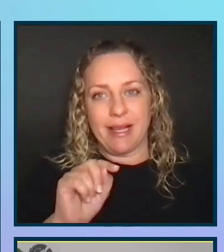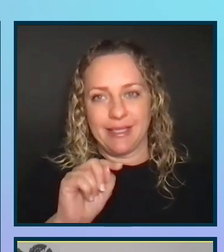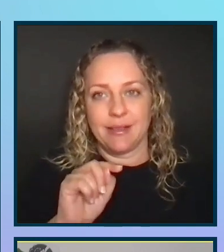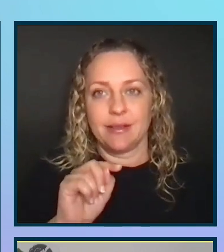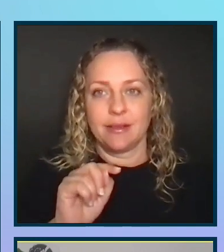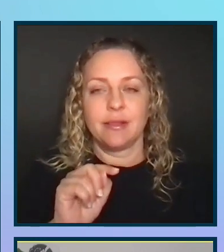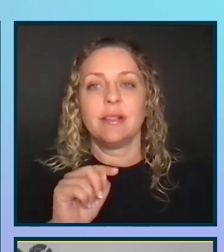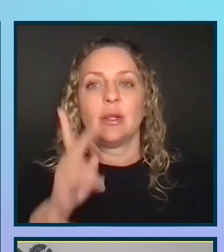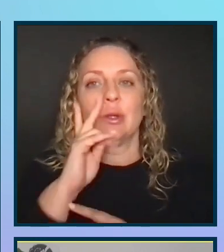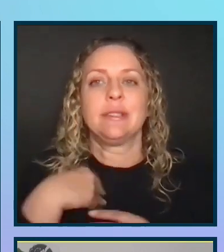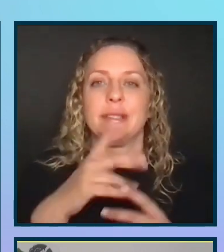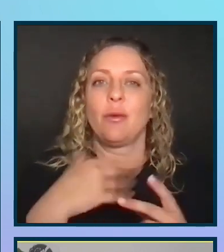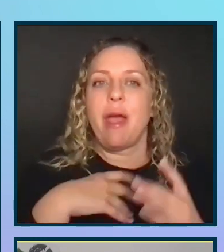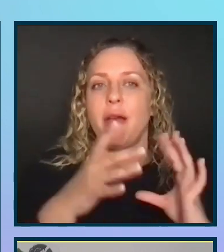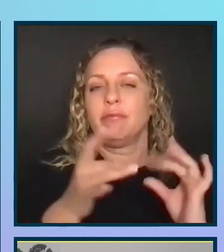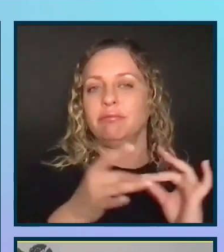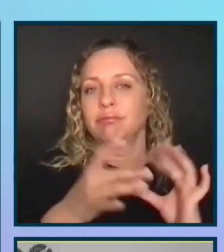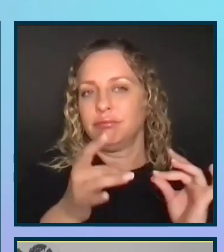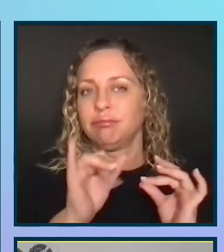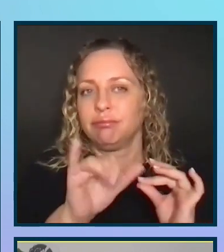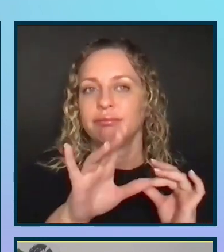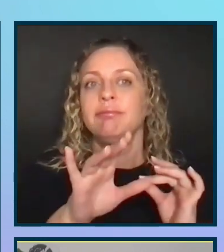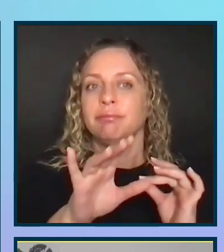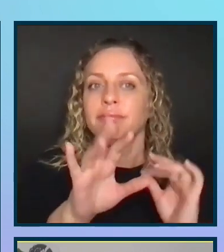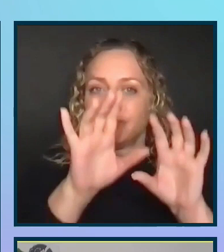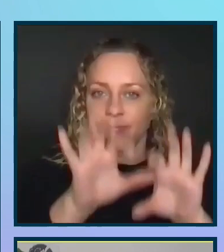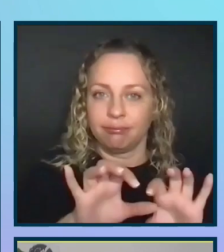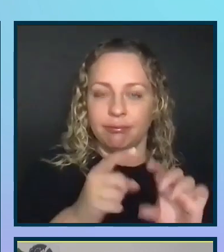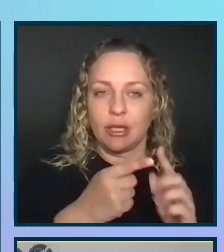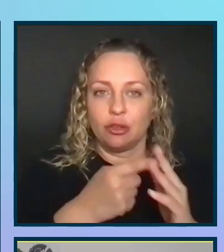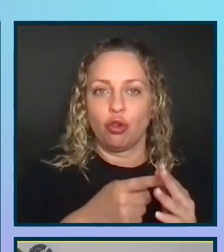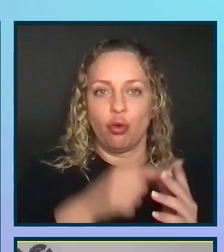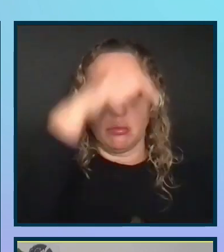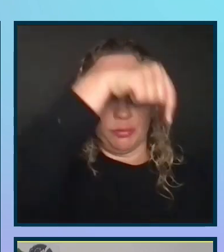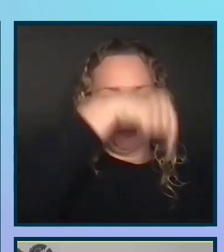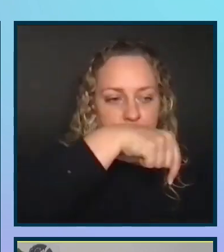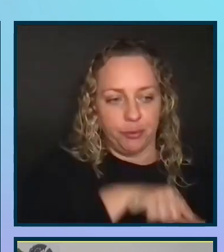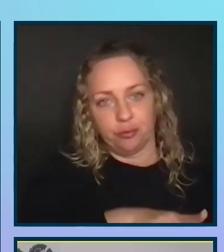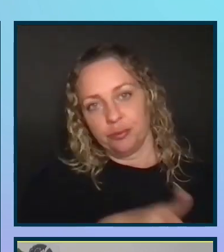little annotation with that, and maybe some arrows to show the path. If you're using Figma,